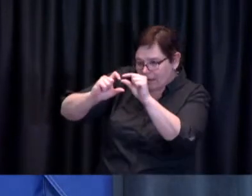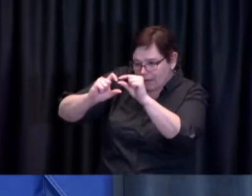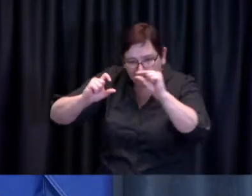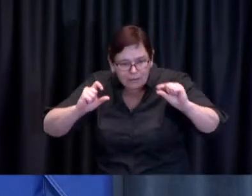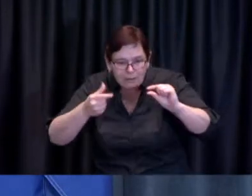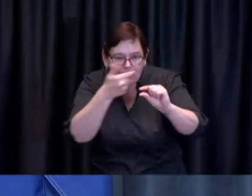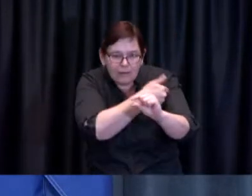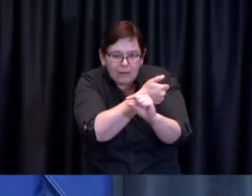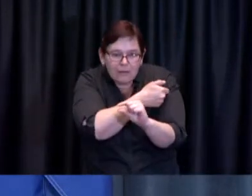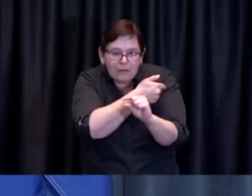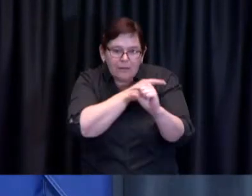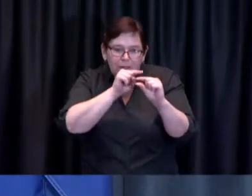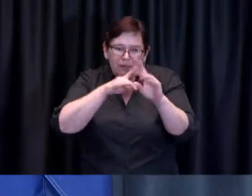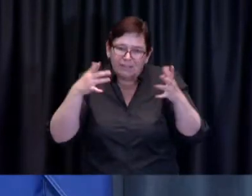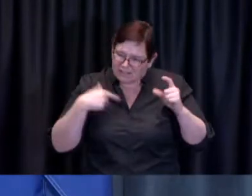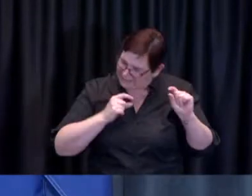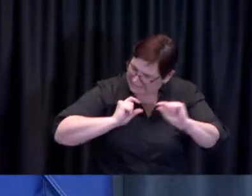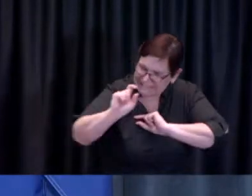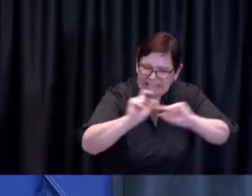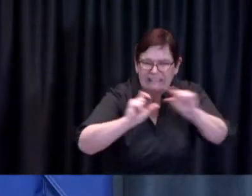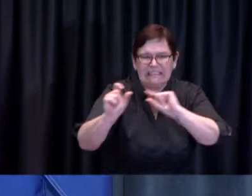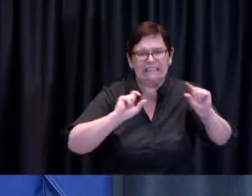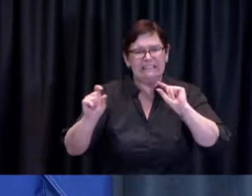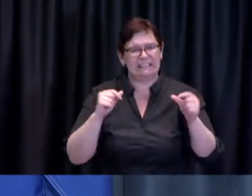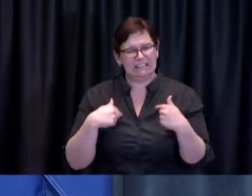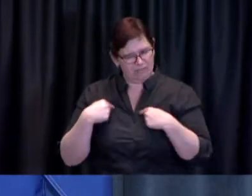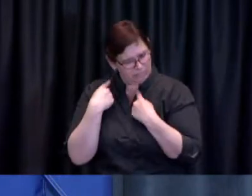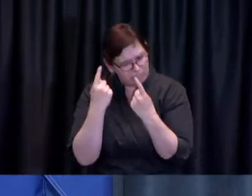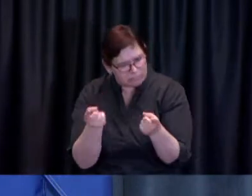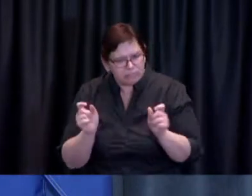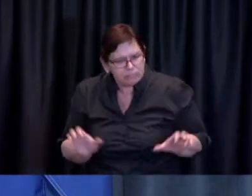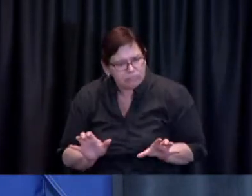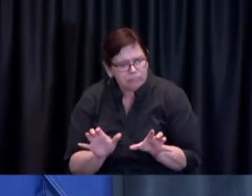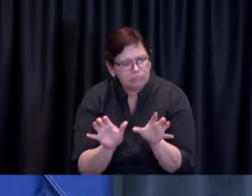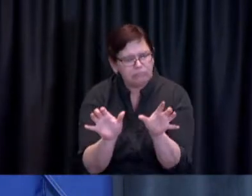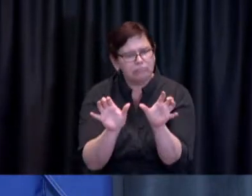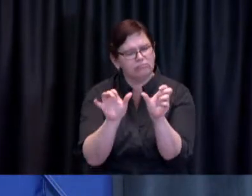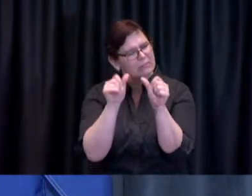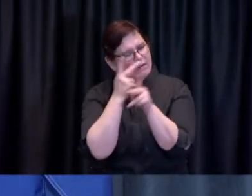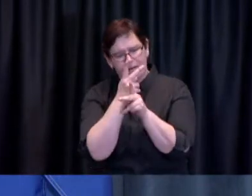so we'll continue to monitor very closely and uh i'm sure our provincial colleagues will continue